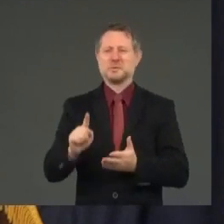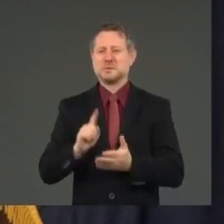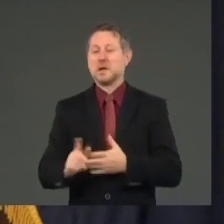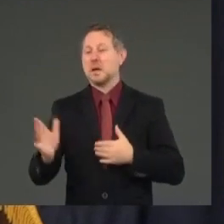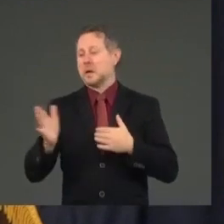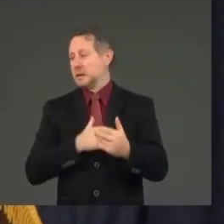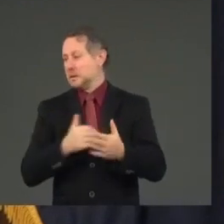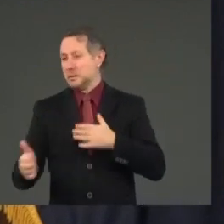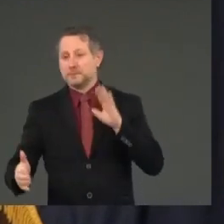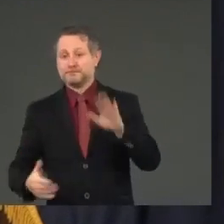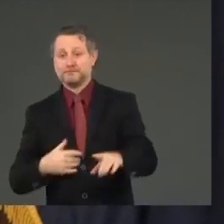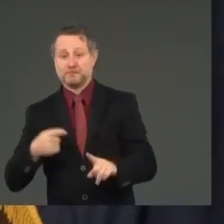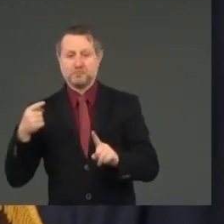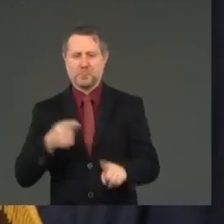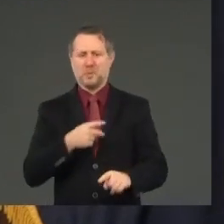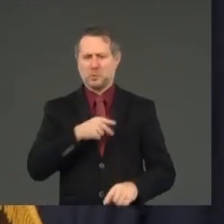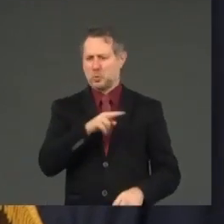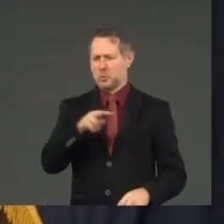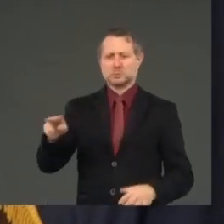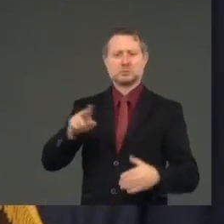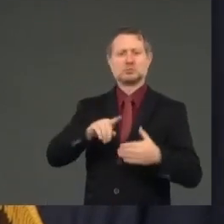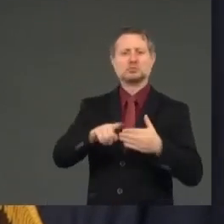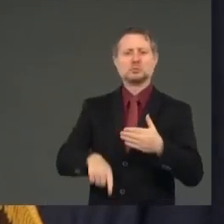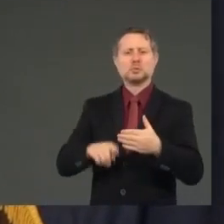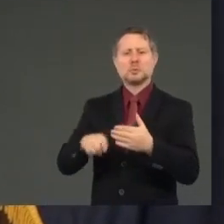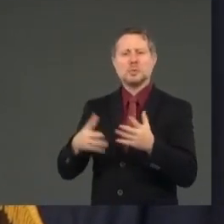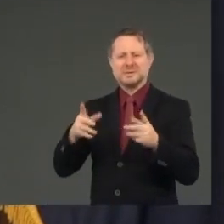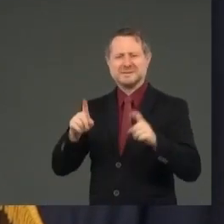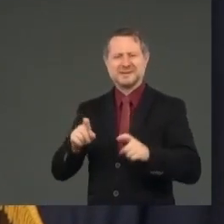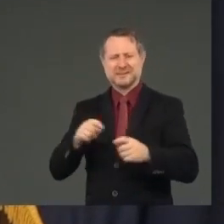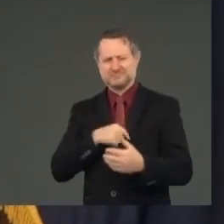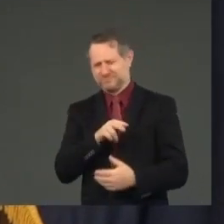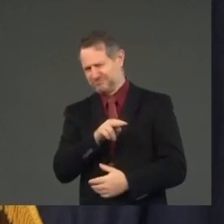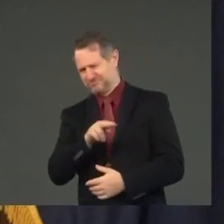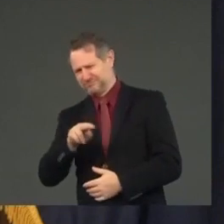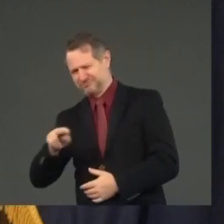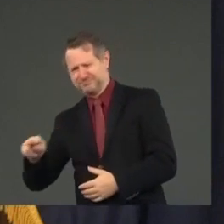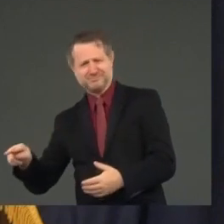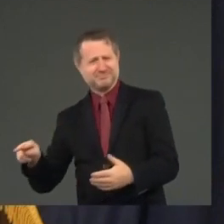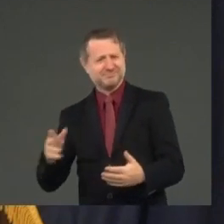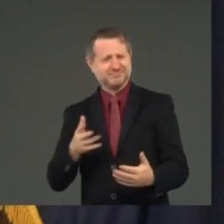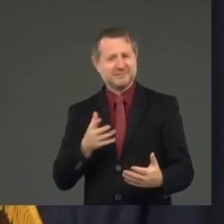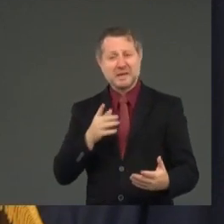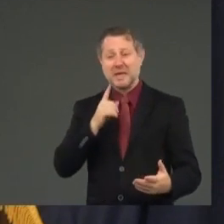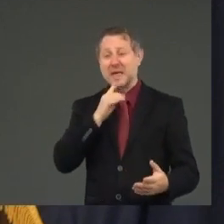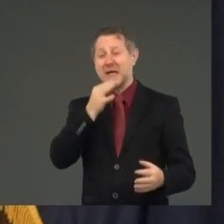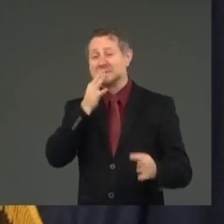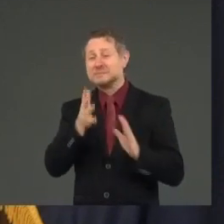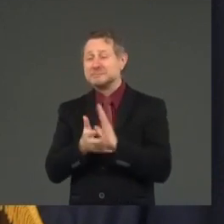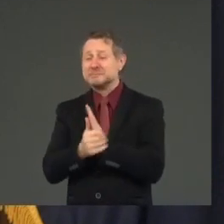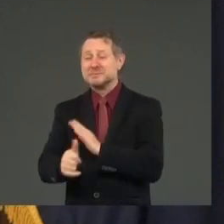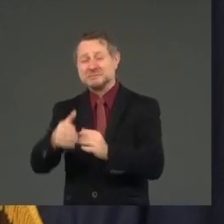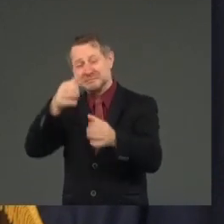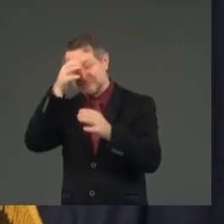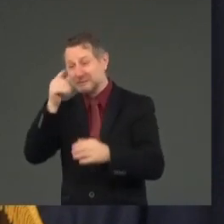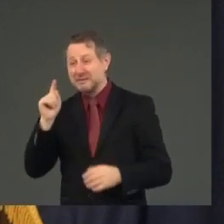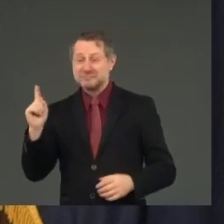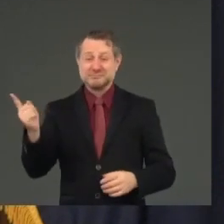AT WHAT'S GOING ON. 250,000 TESTS.